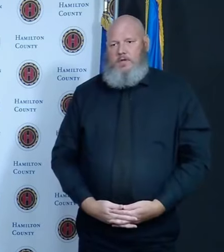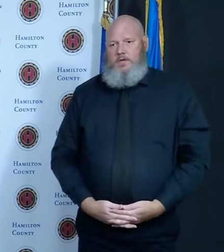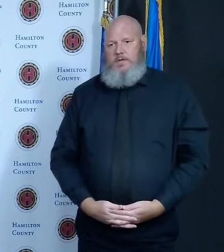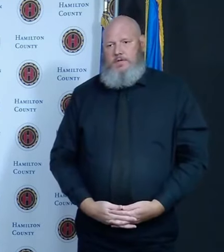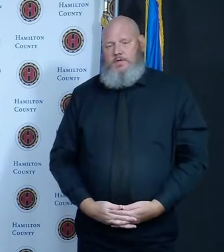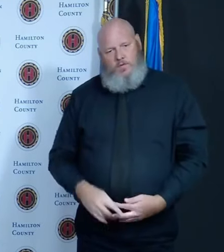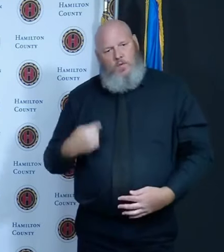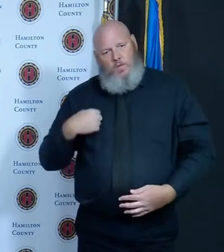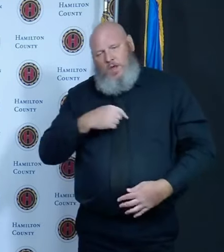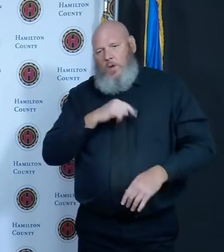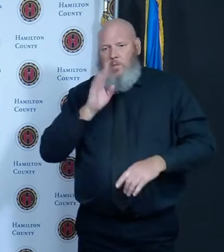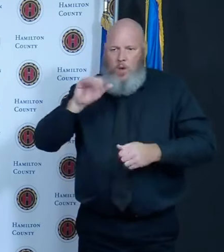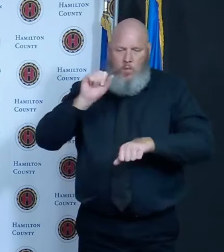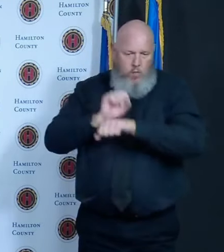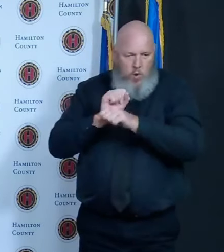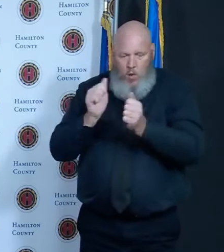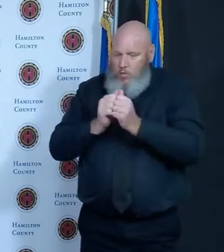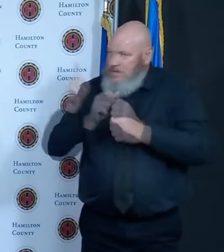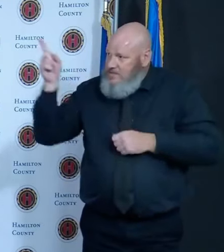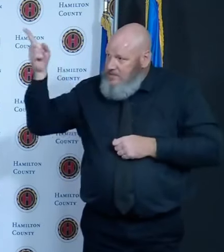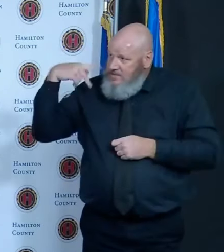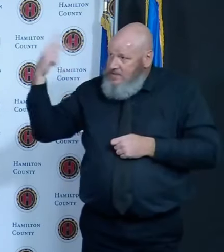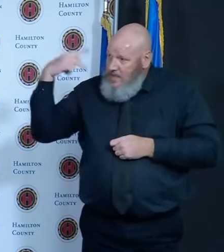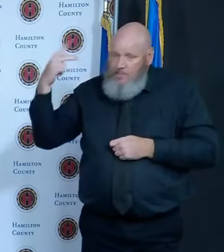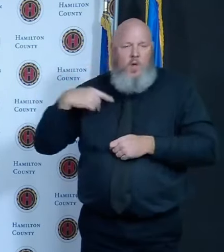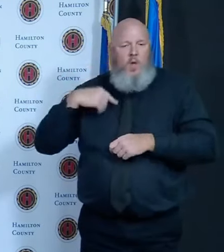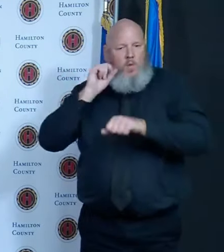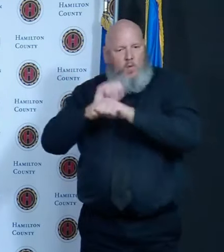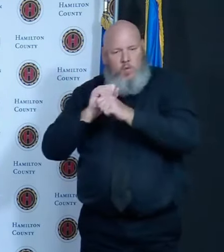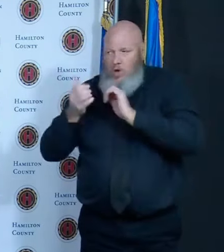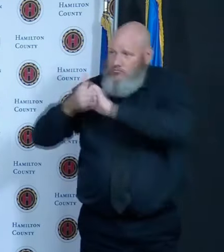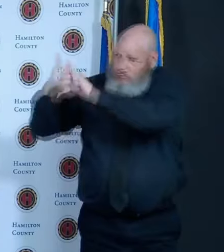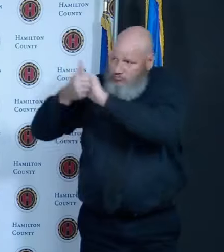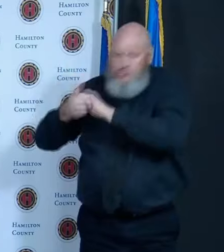very strong way what a return to economics looks like while being safe